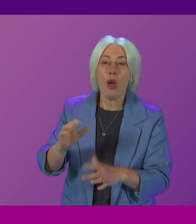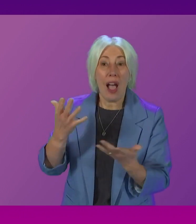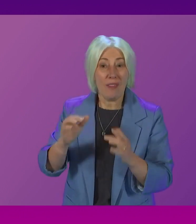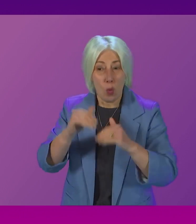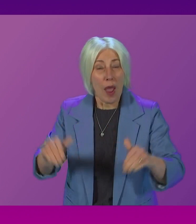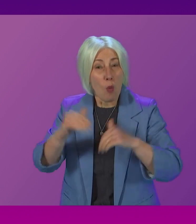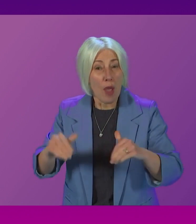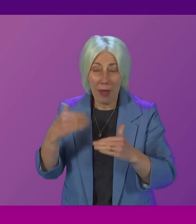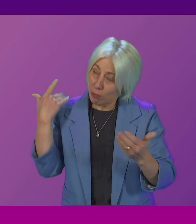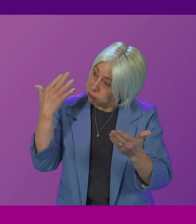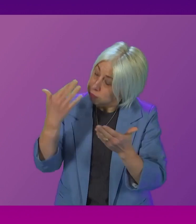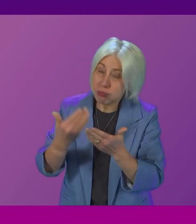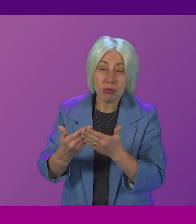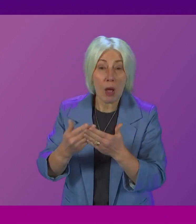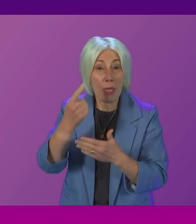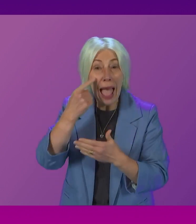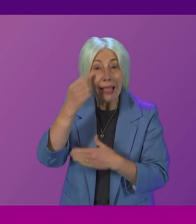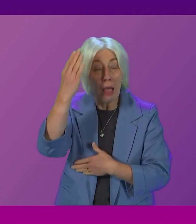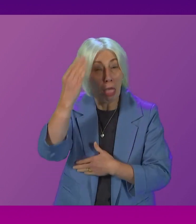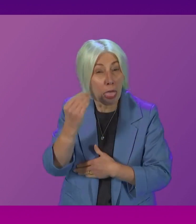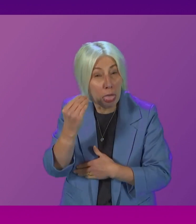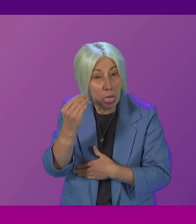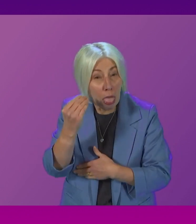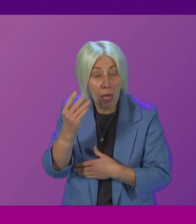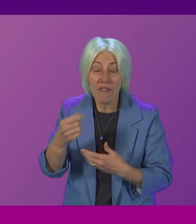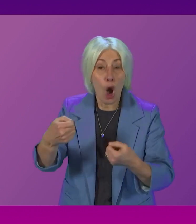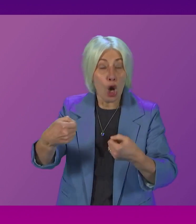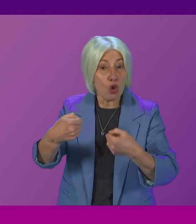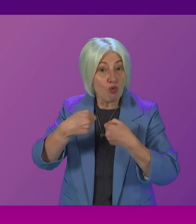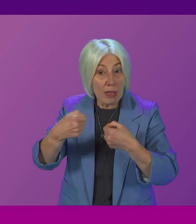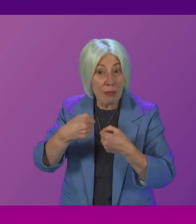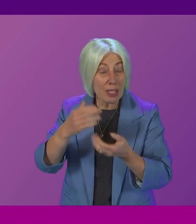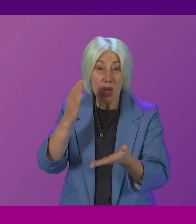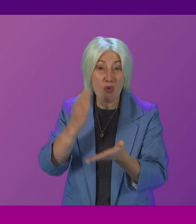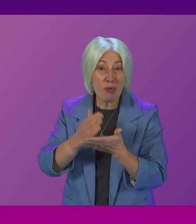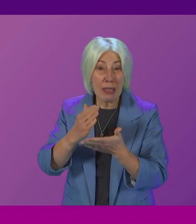waiting list for a treatment that typically takes only a few minutes?